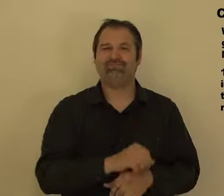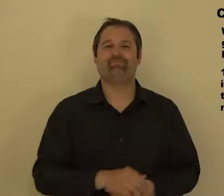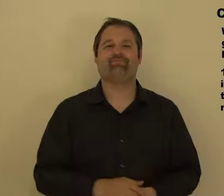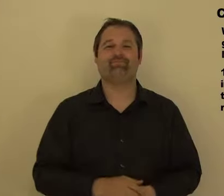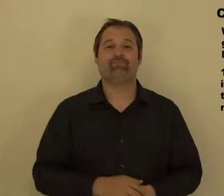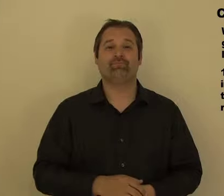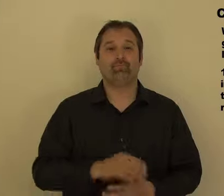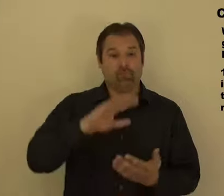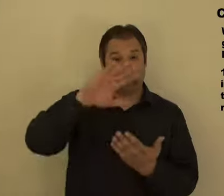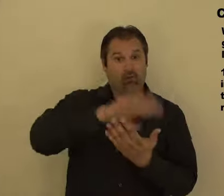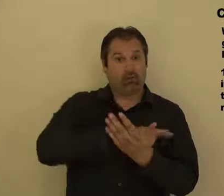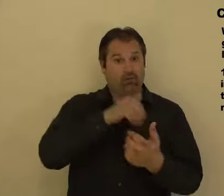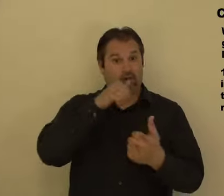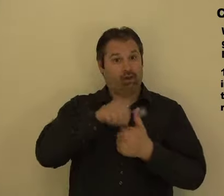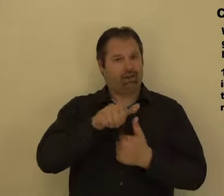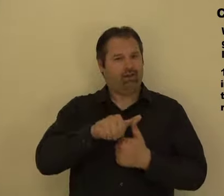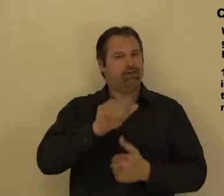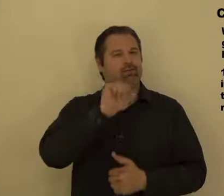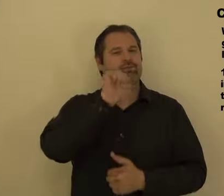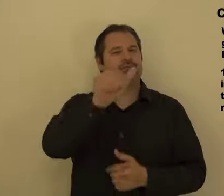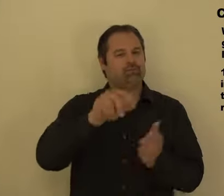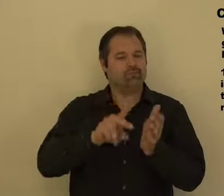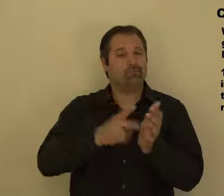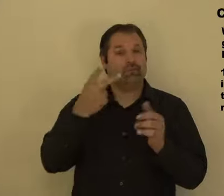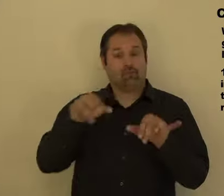The cover letter should leave the reader wanting to learn more about you.